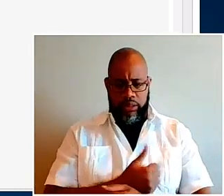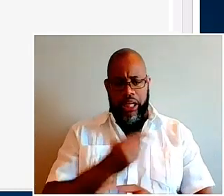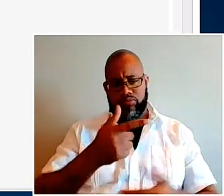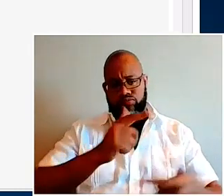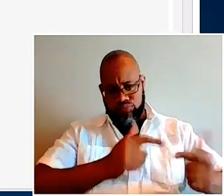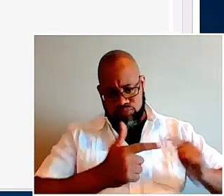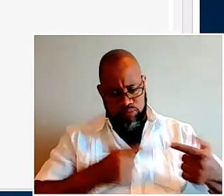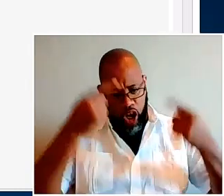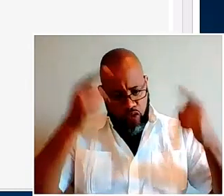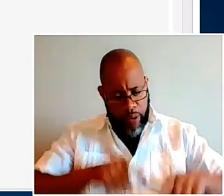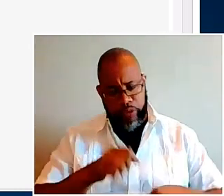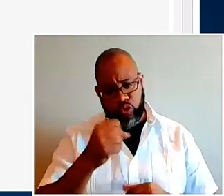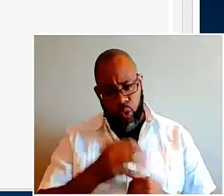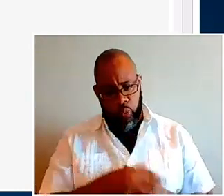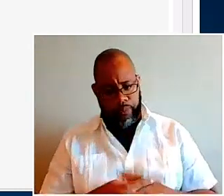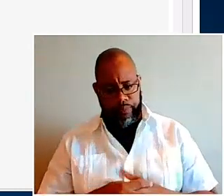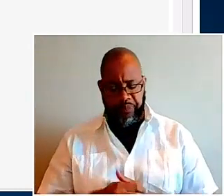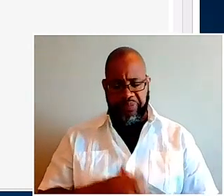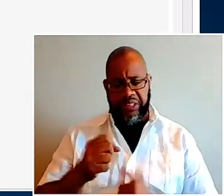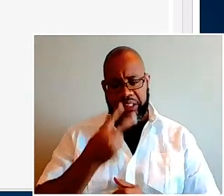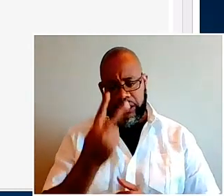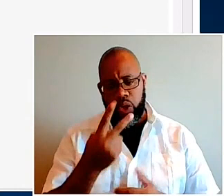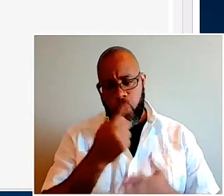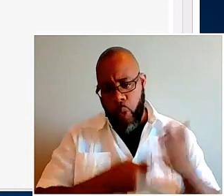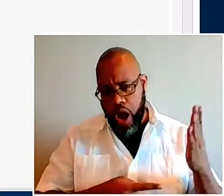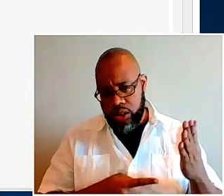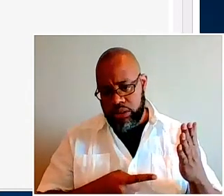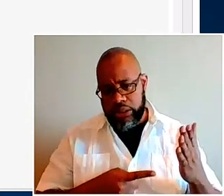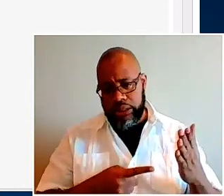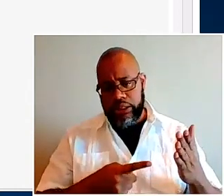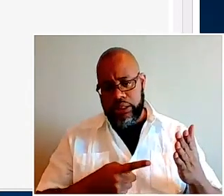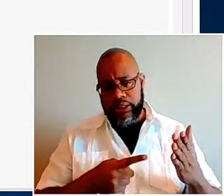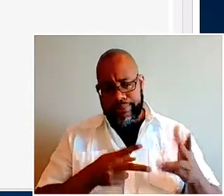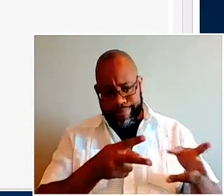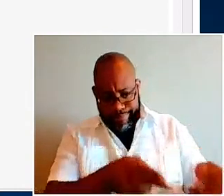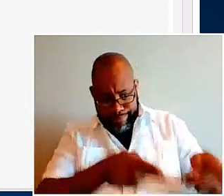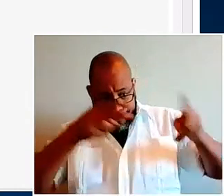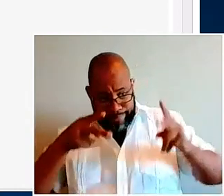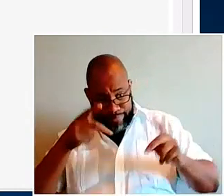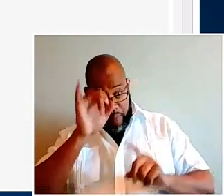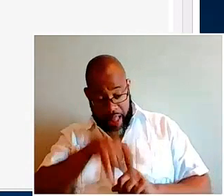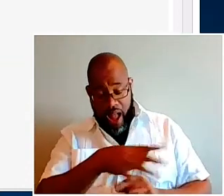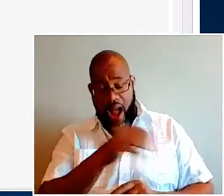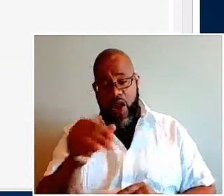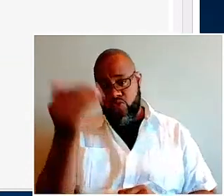So, you can see what's been excised from that. And you note that, in the first part